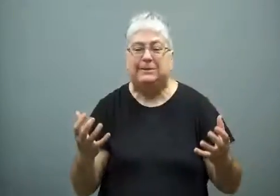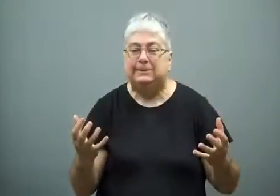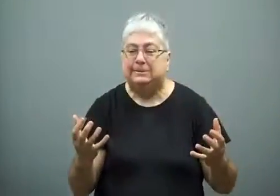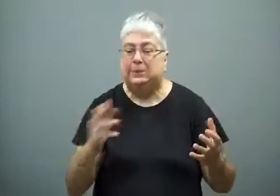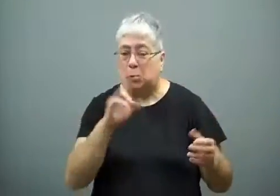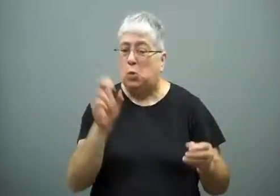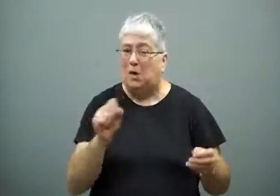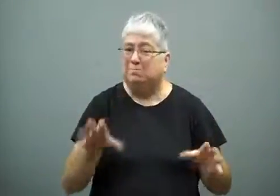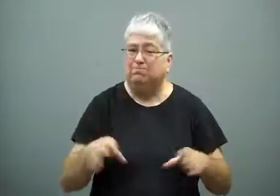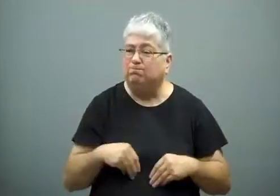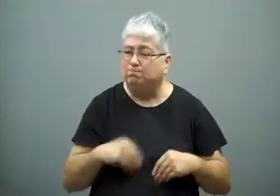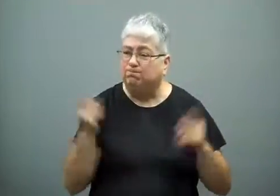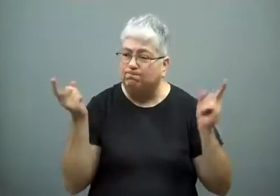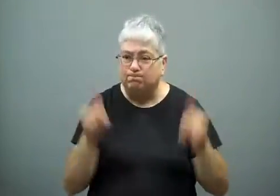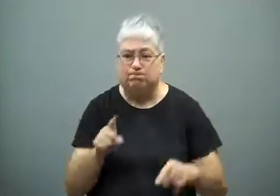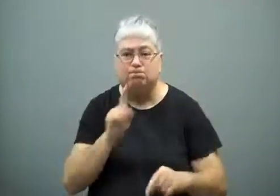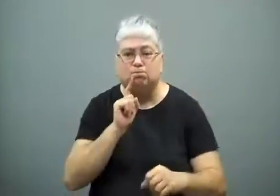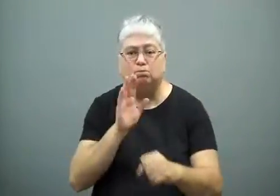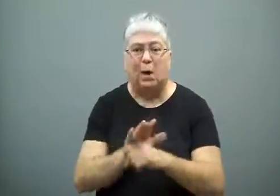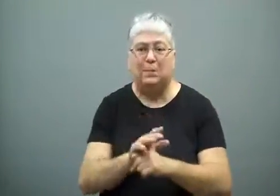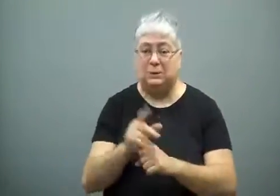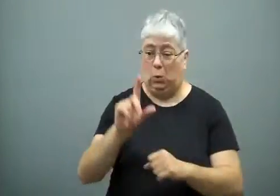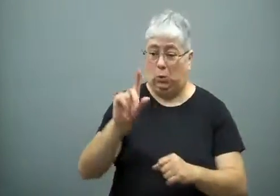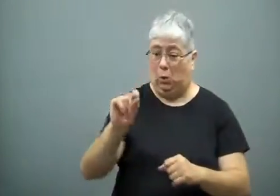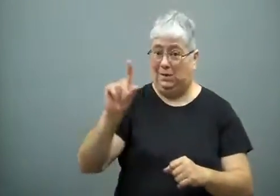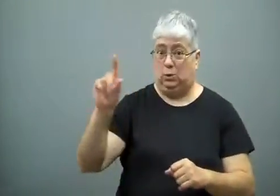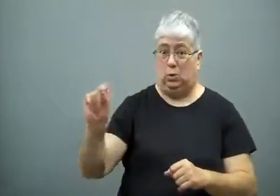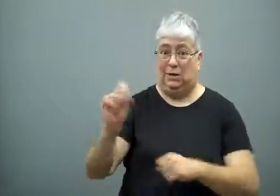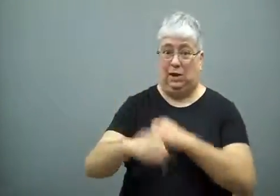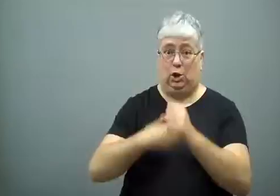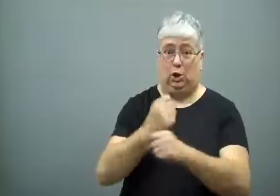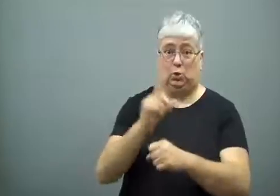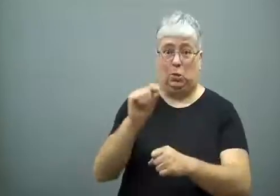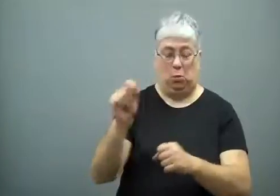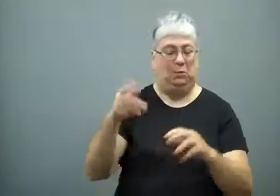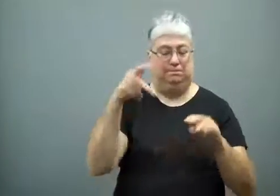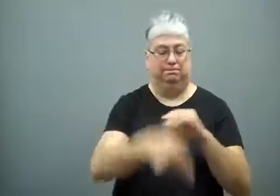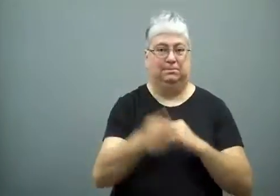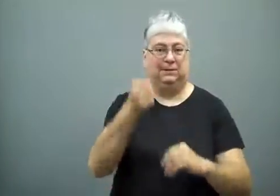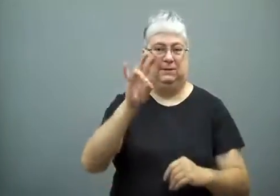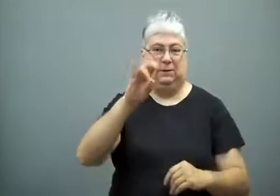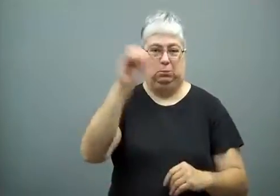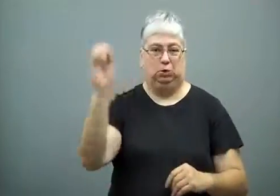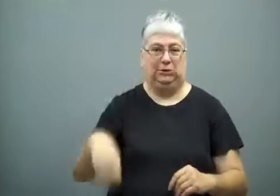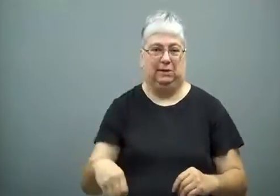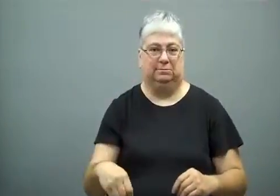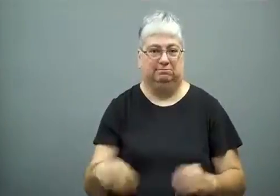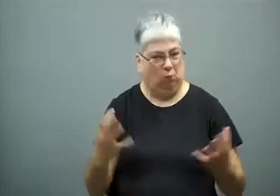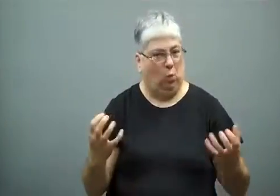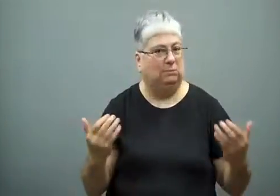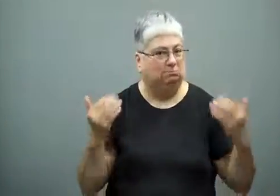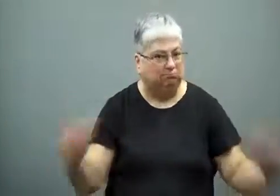At that time the U.S. agreed to cut emissions by 17% by the year 2020.